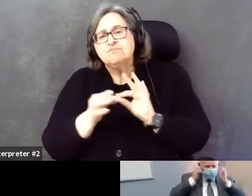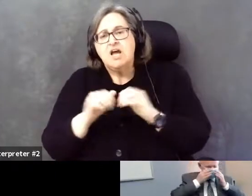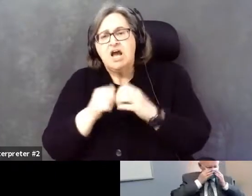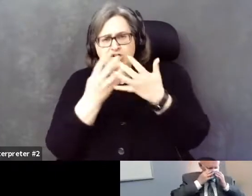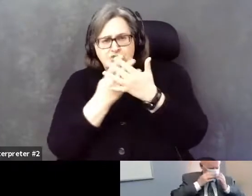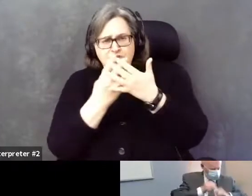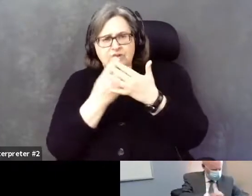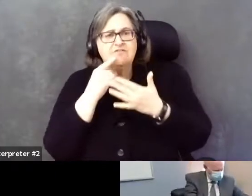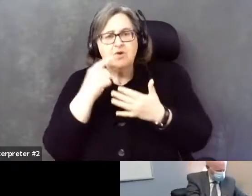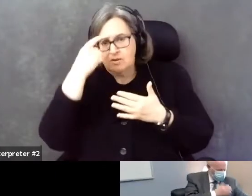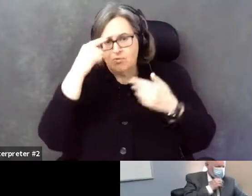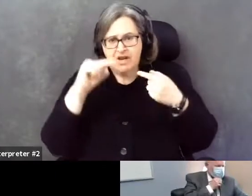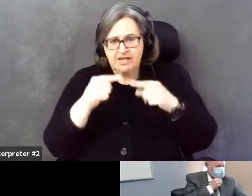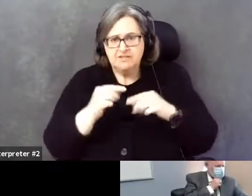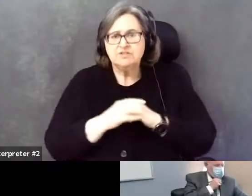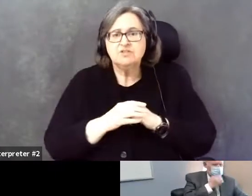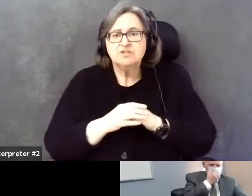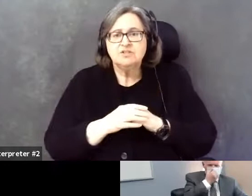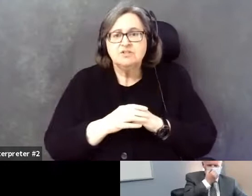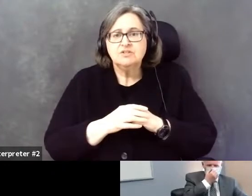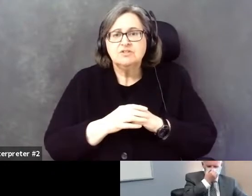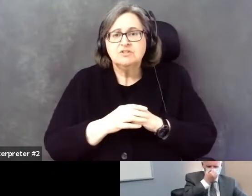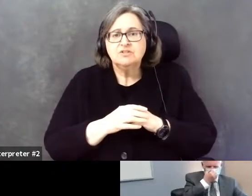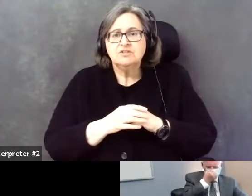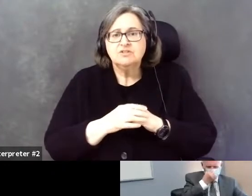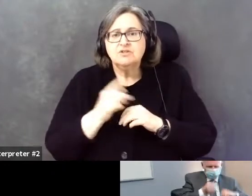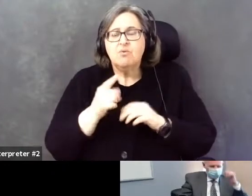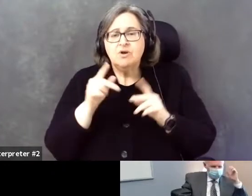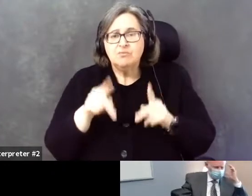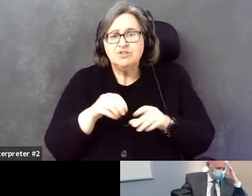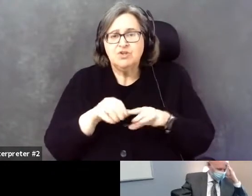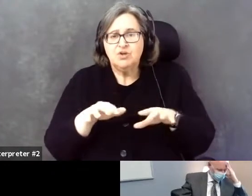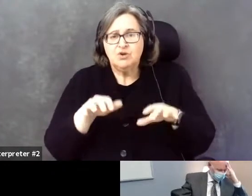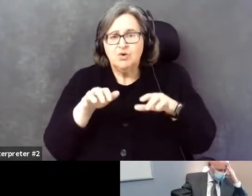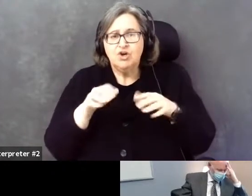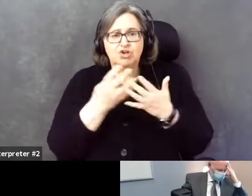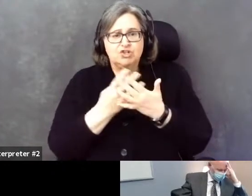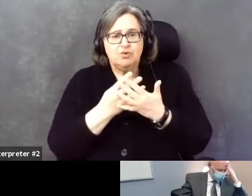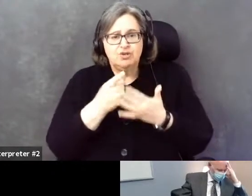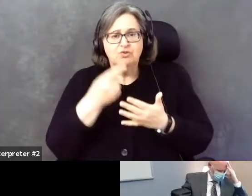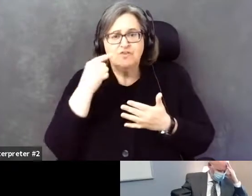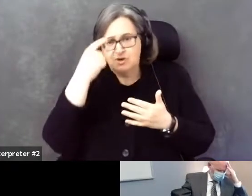a brain injury. There was an individual in the audience who screened you for brain injury.